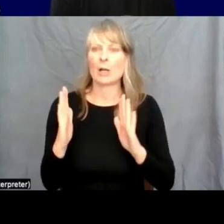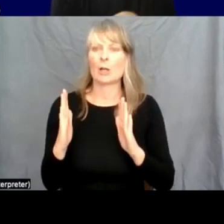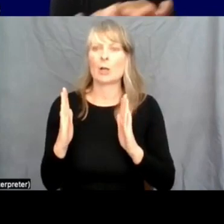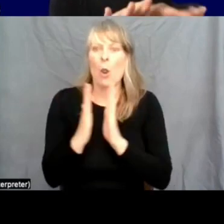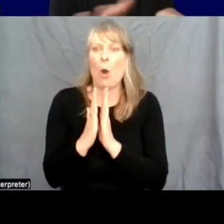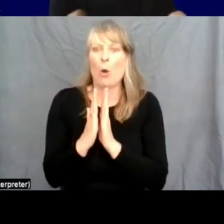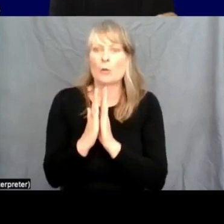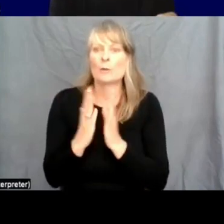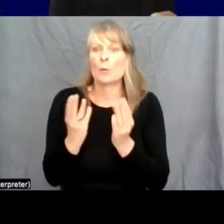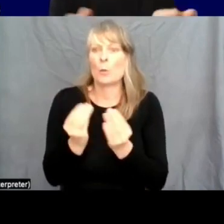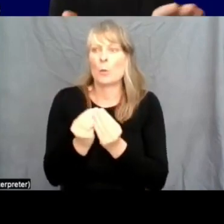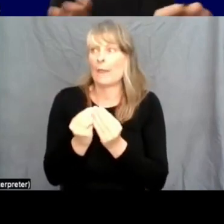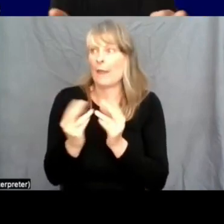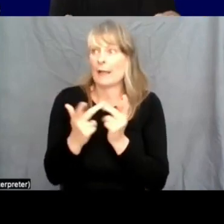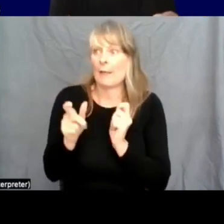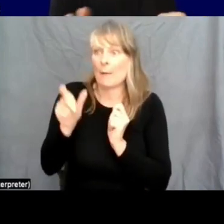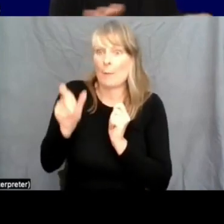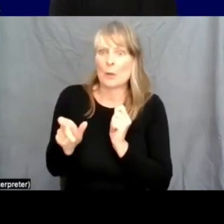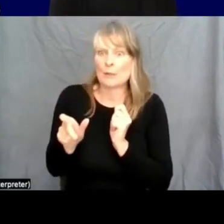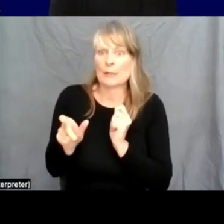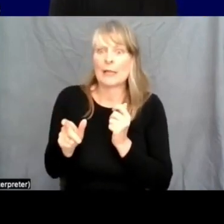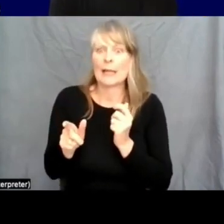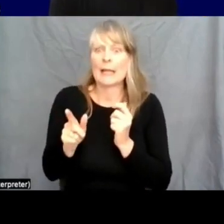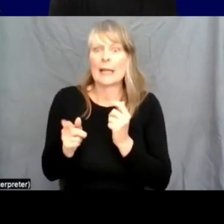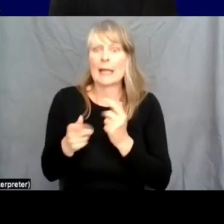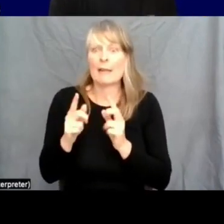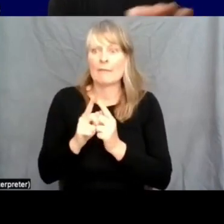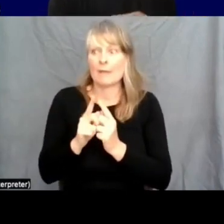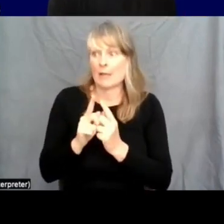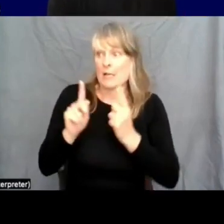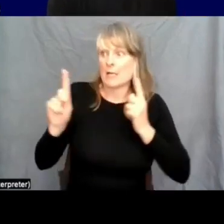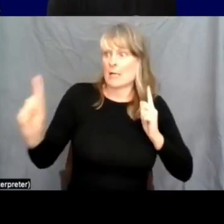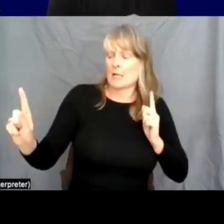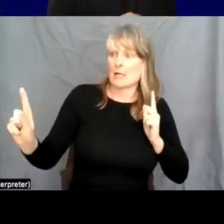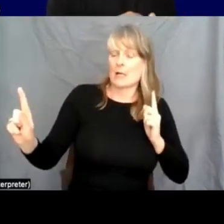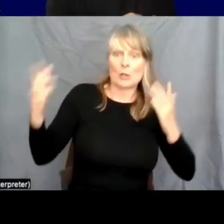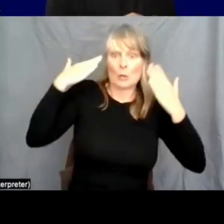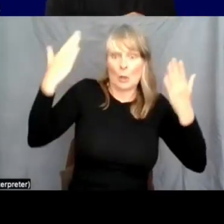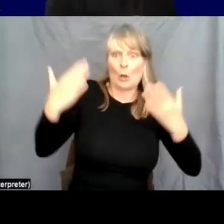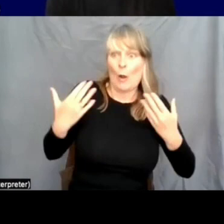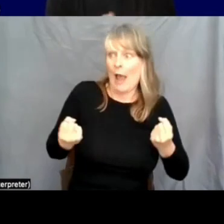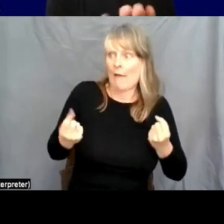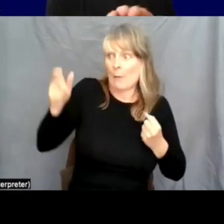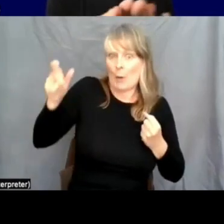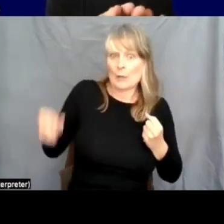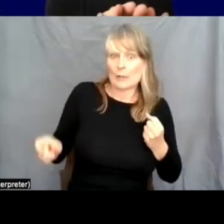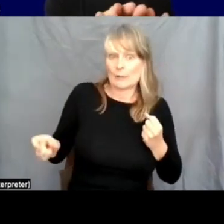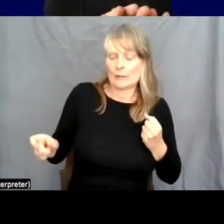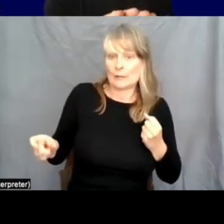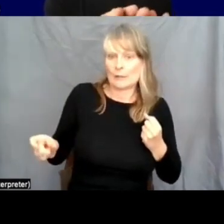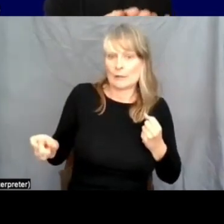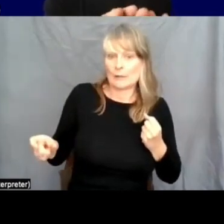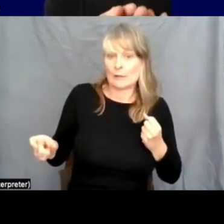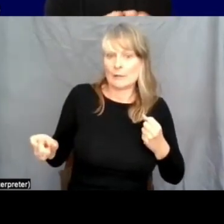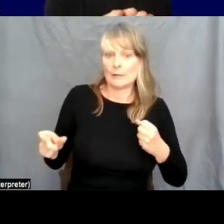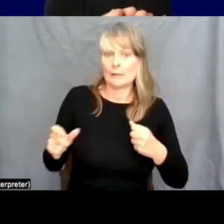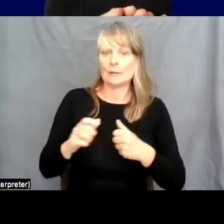soon as we move away, potentially we don't exist anymore. So we maintain the physical contact.